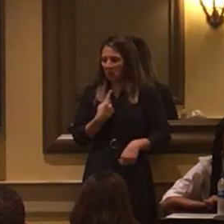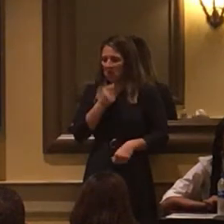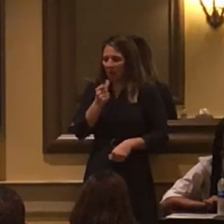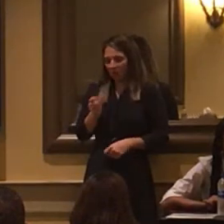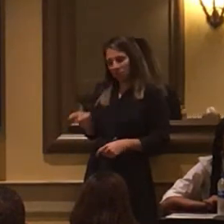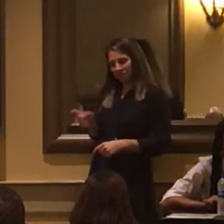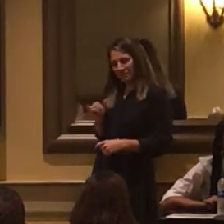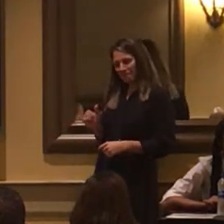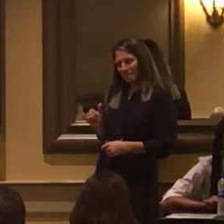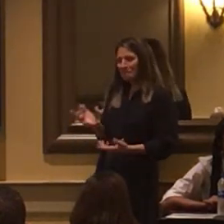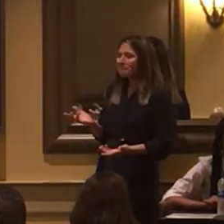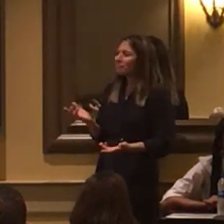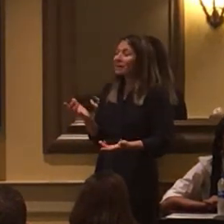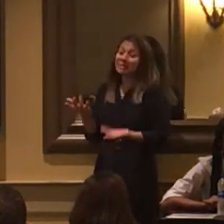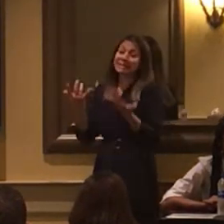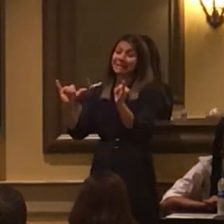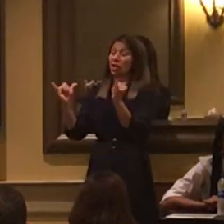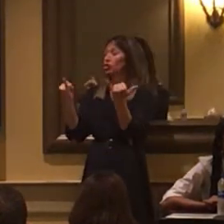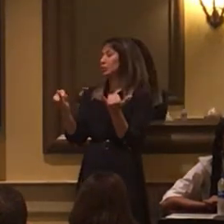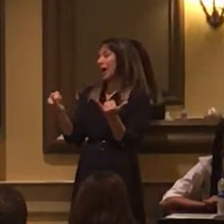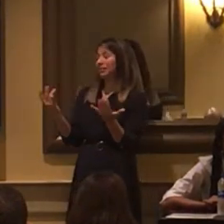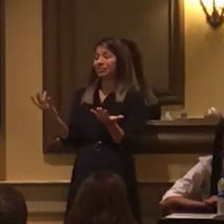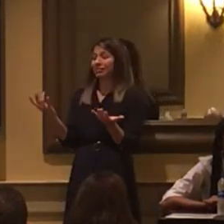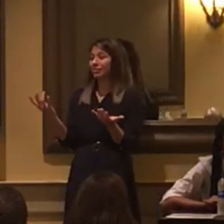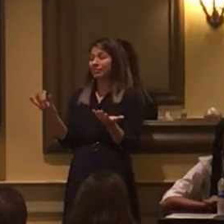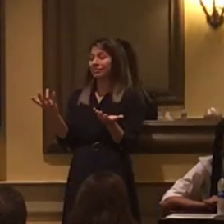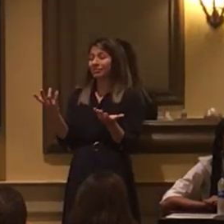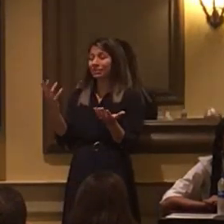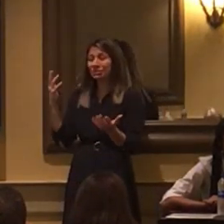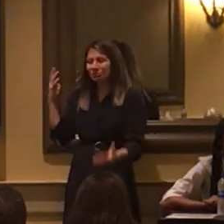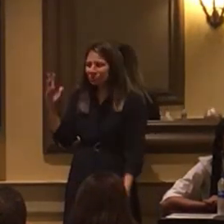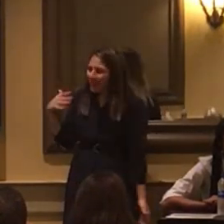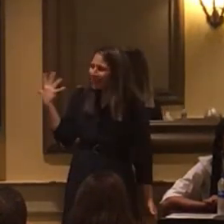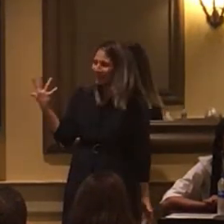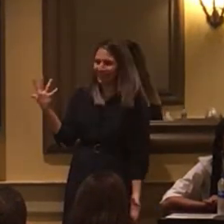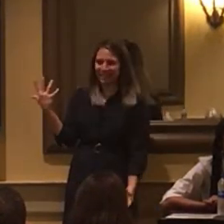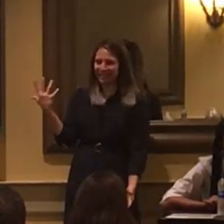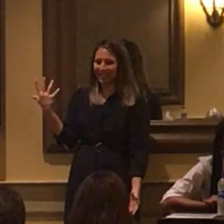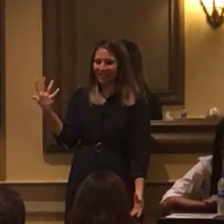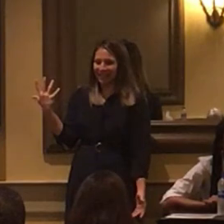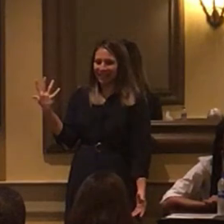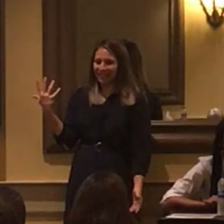Like even today it's still crazy to me that they have all this stuff